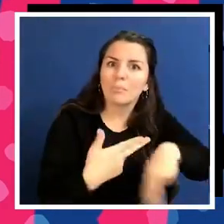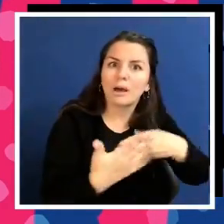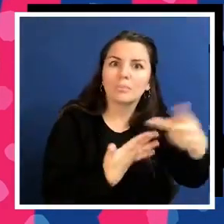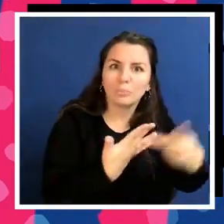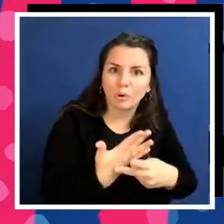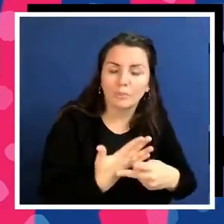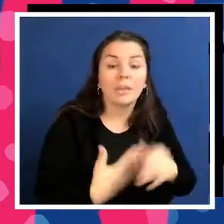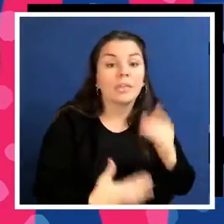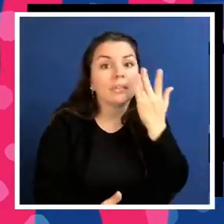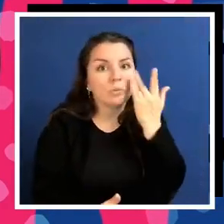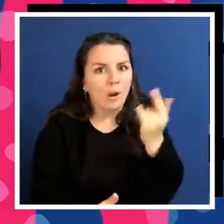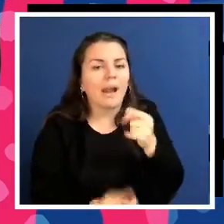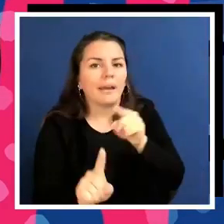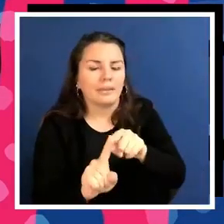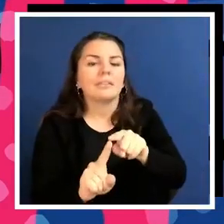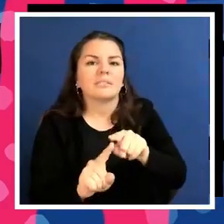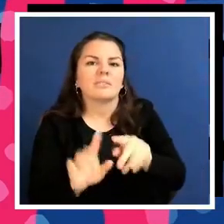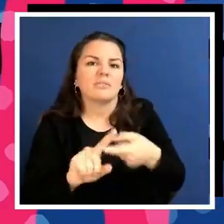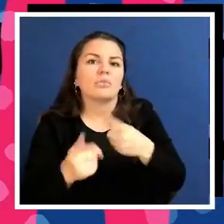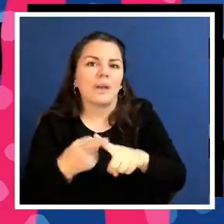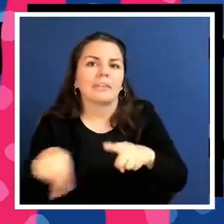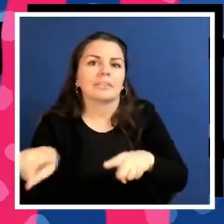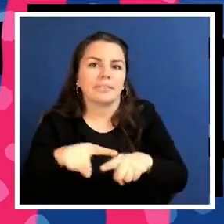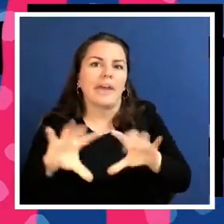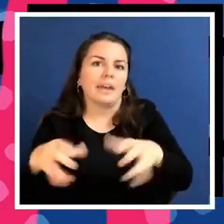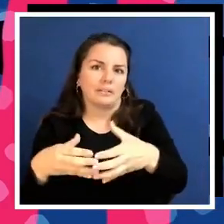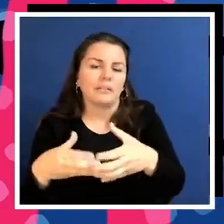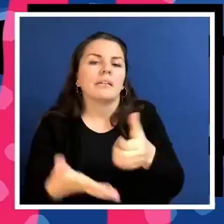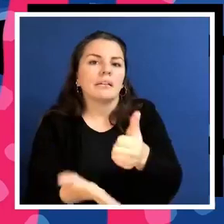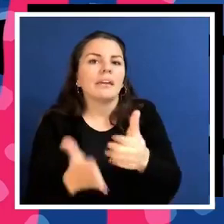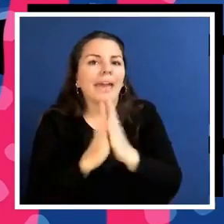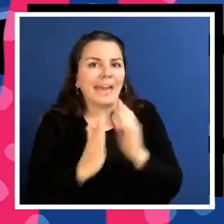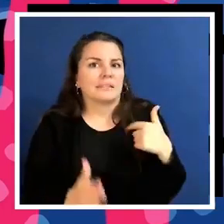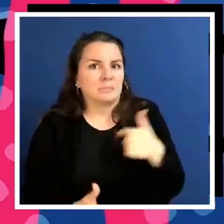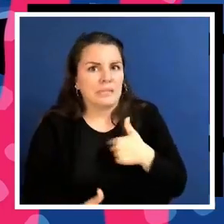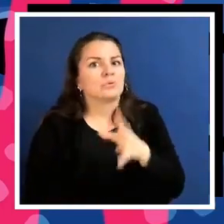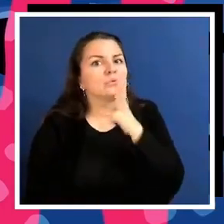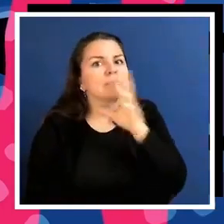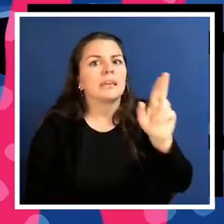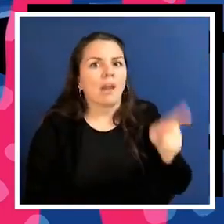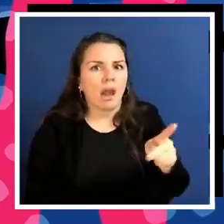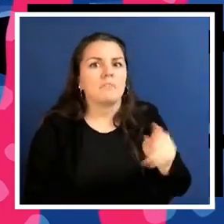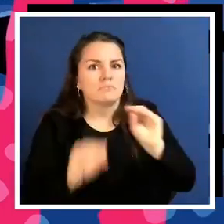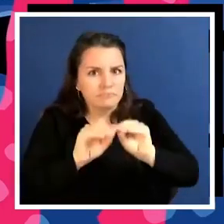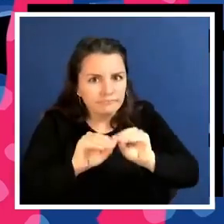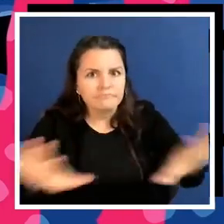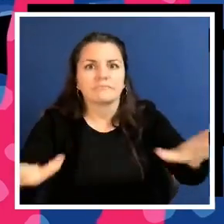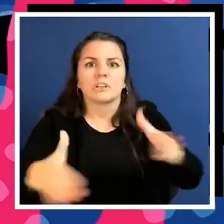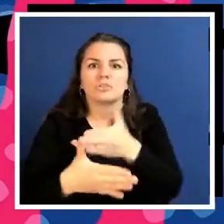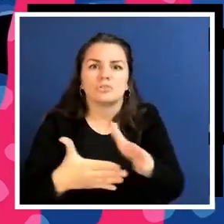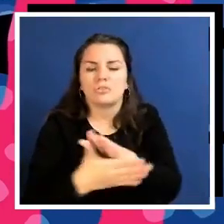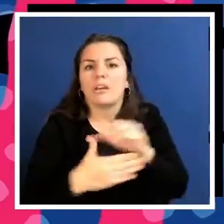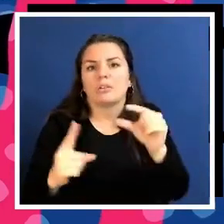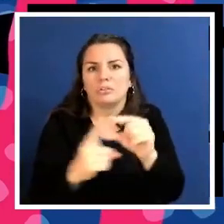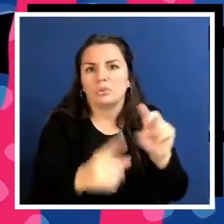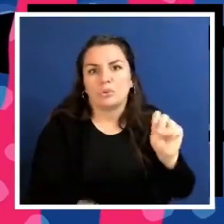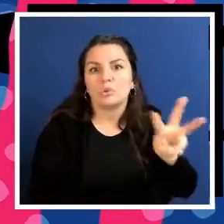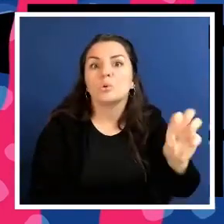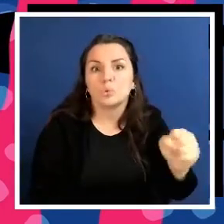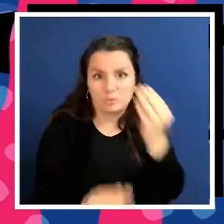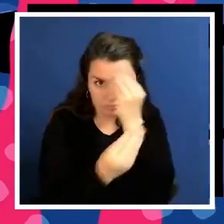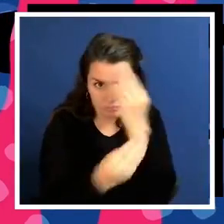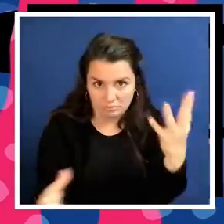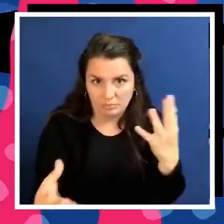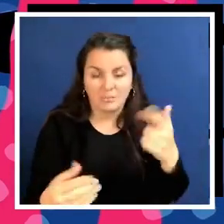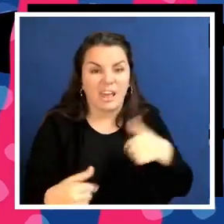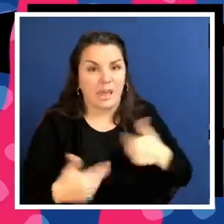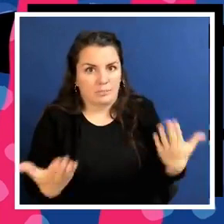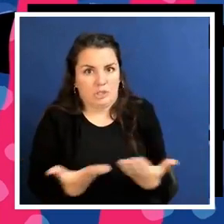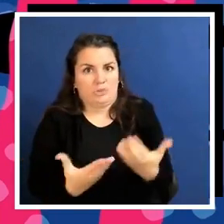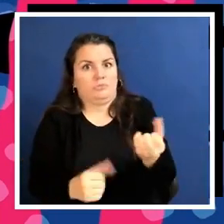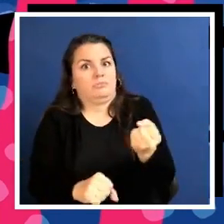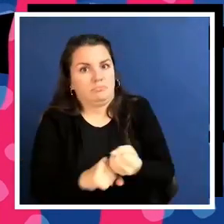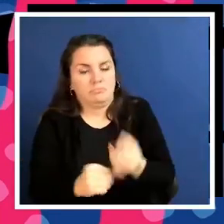ONLY HALF OF ELIGIGIE FAFALIESES